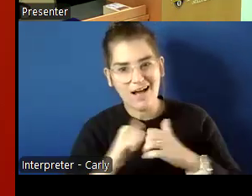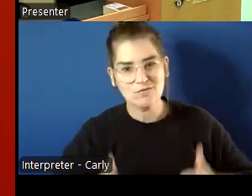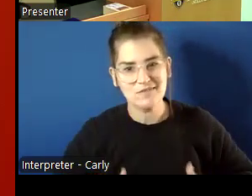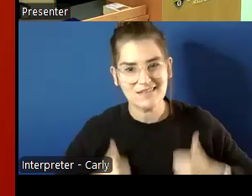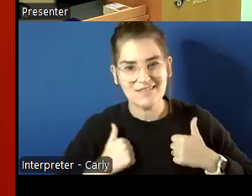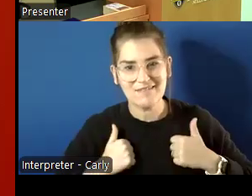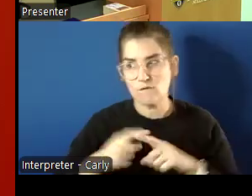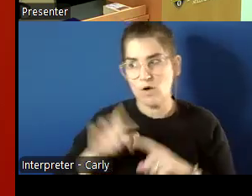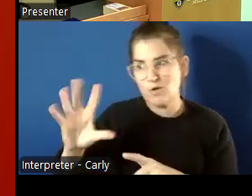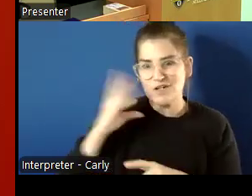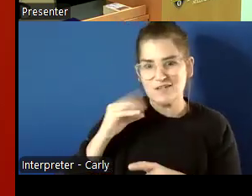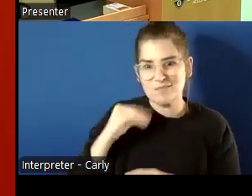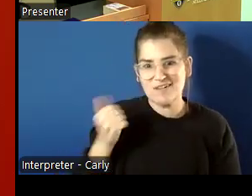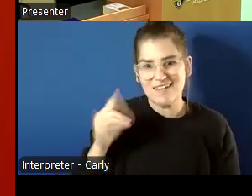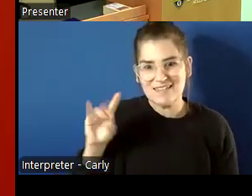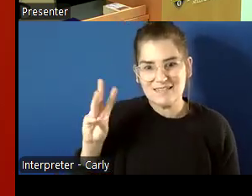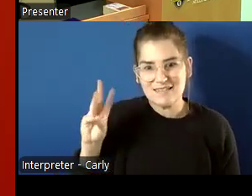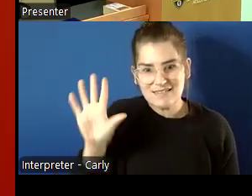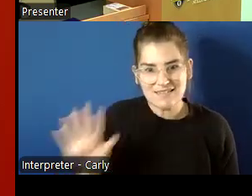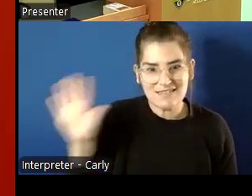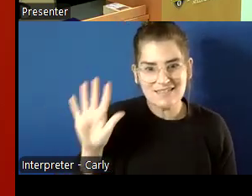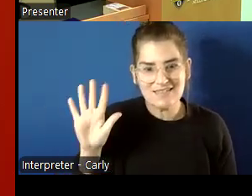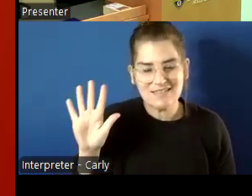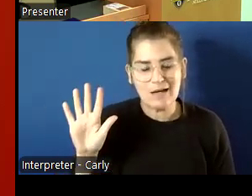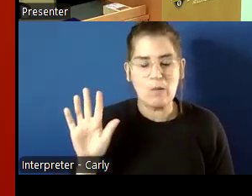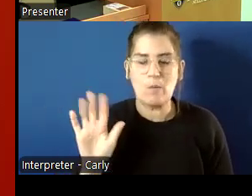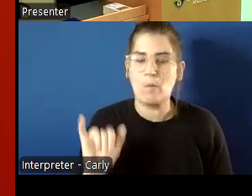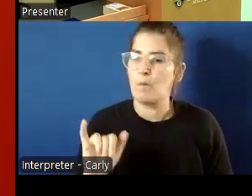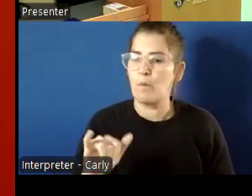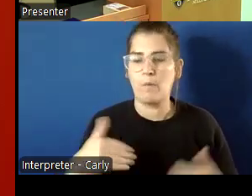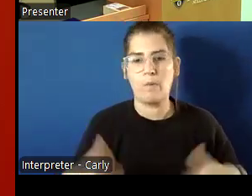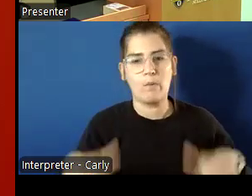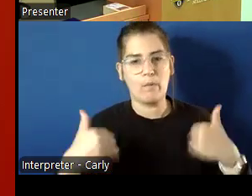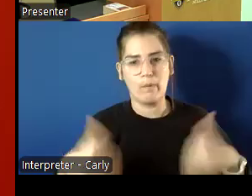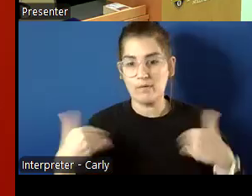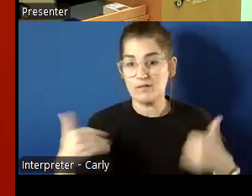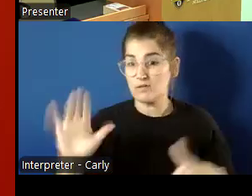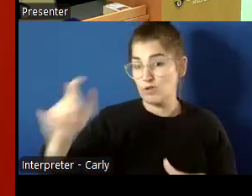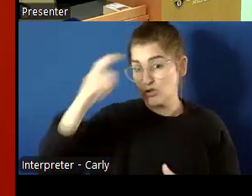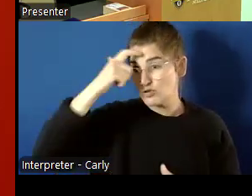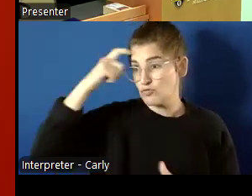on what she was taught. So there's a any any trauma that she experienced,